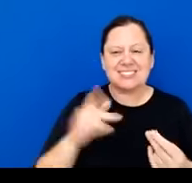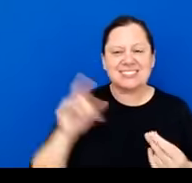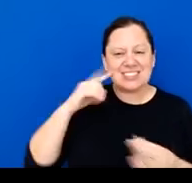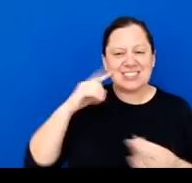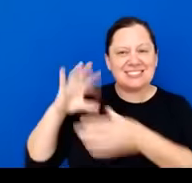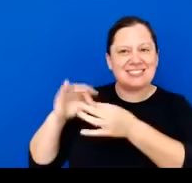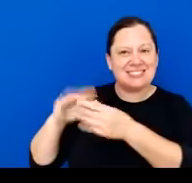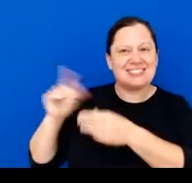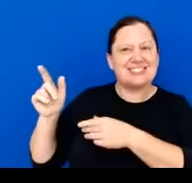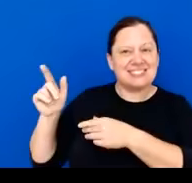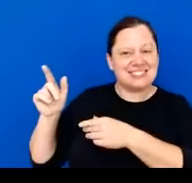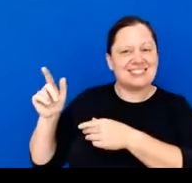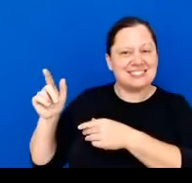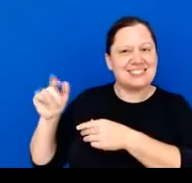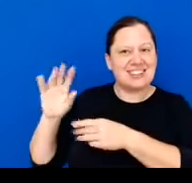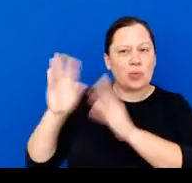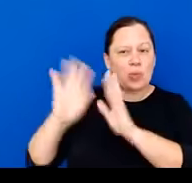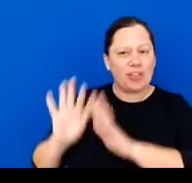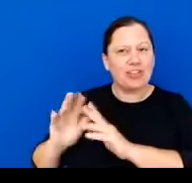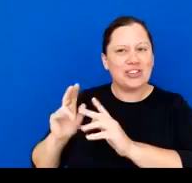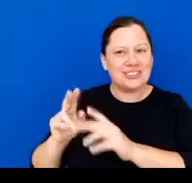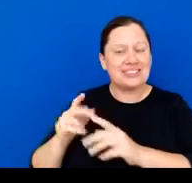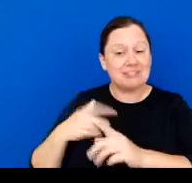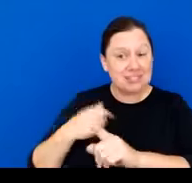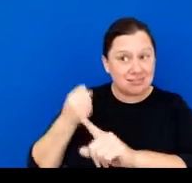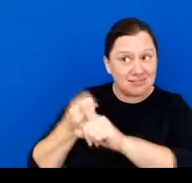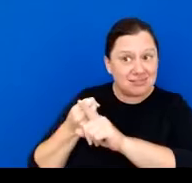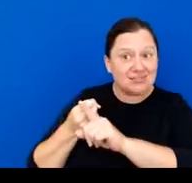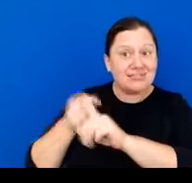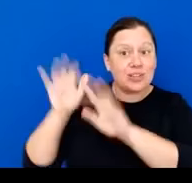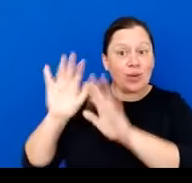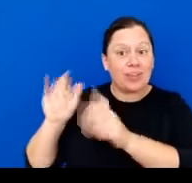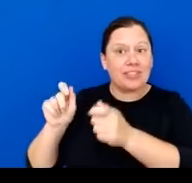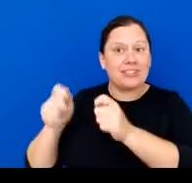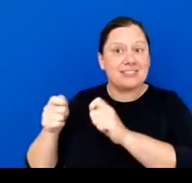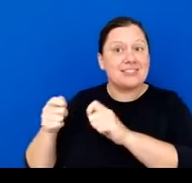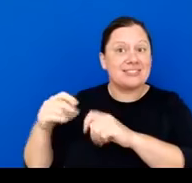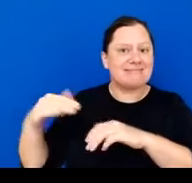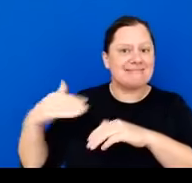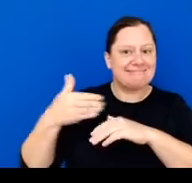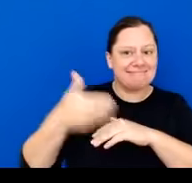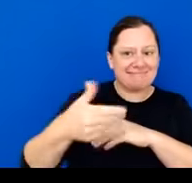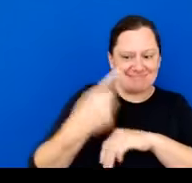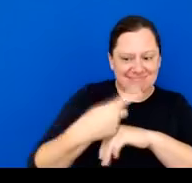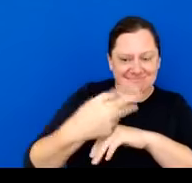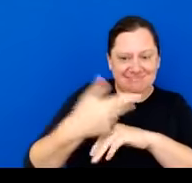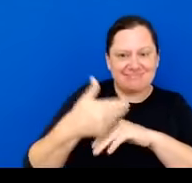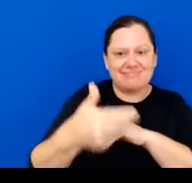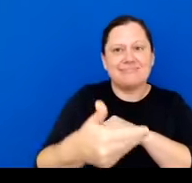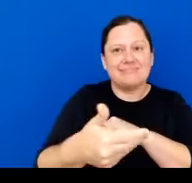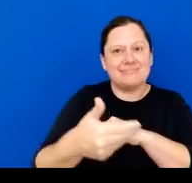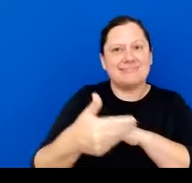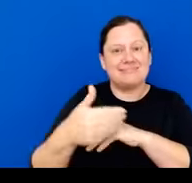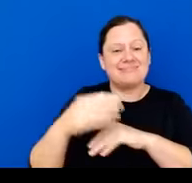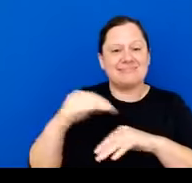for a complex fire behavior day tomorrow the thing we do know in the early morning hours when we first